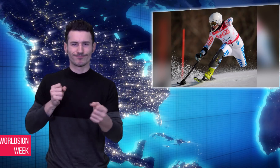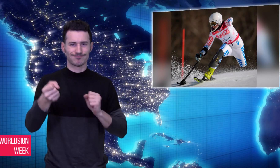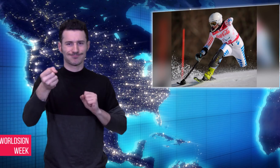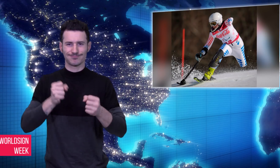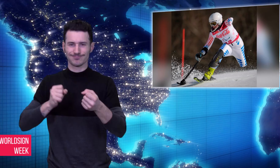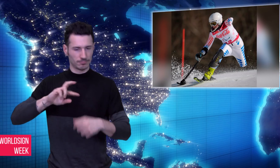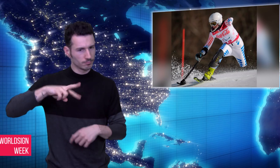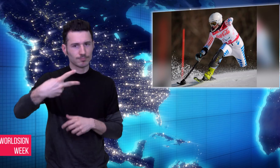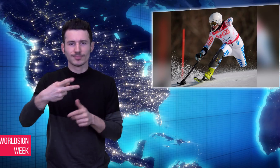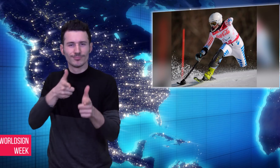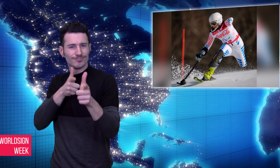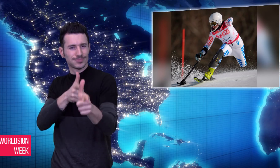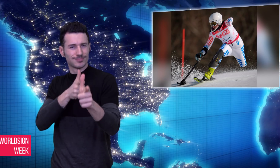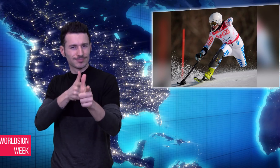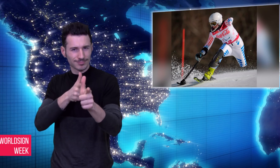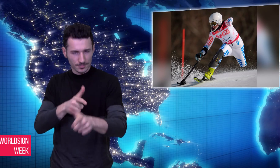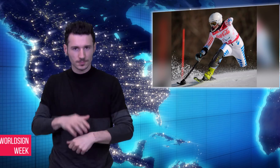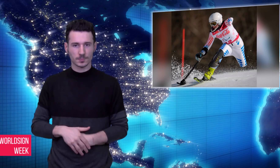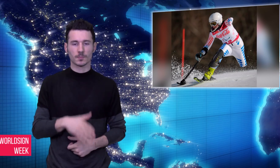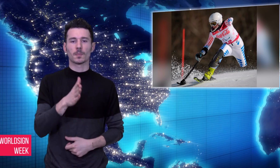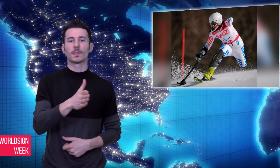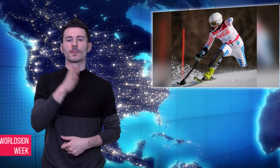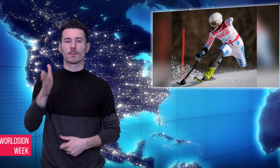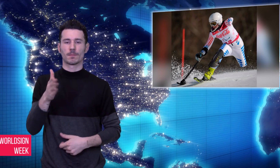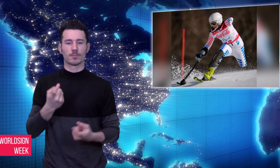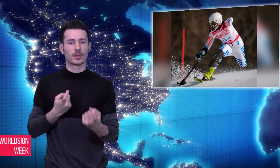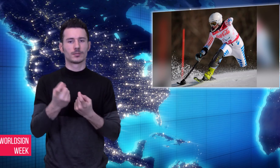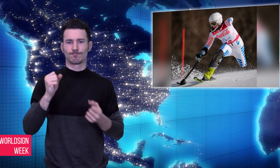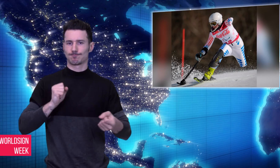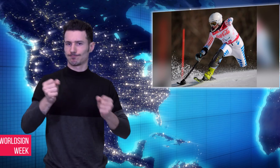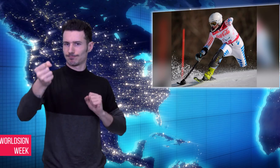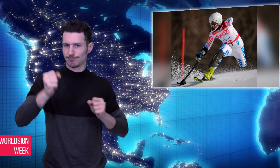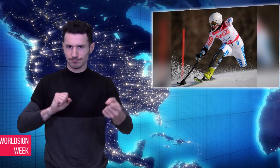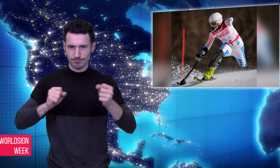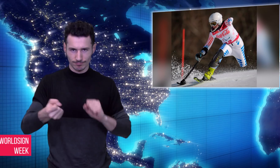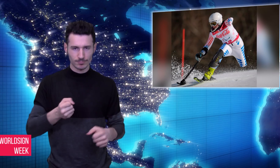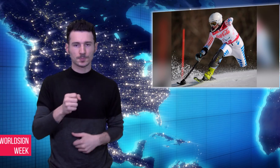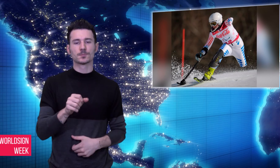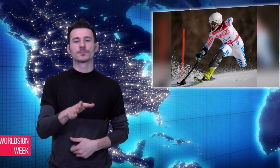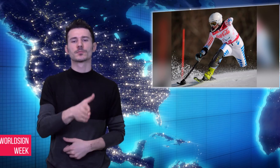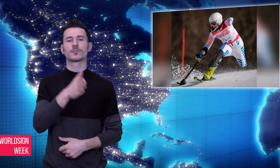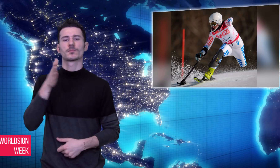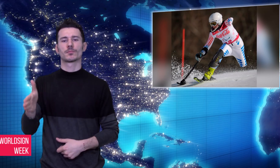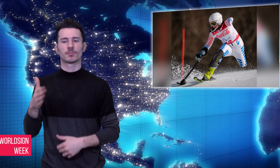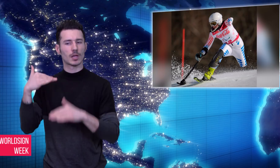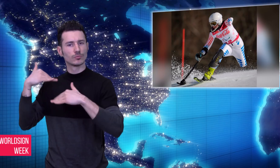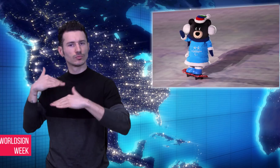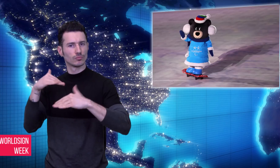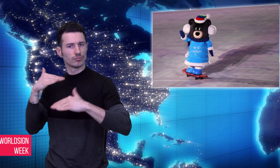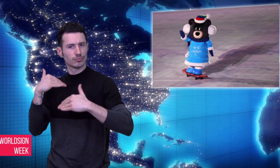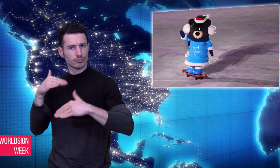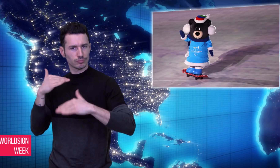where North Korea and South Korea came together as one unified team, both